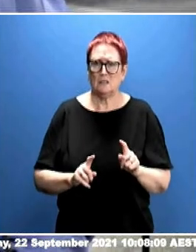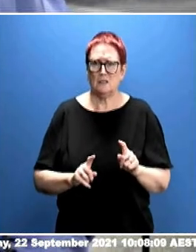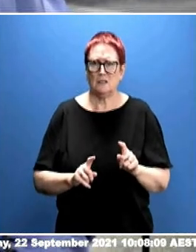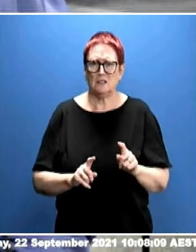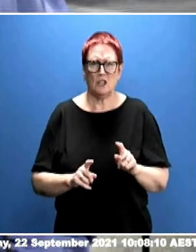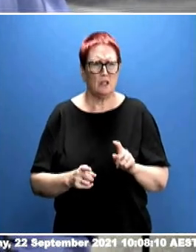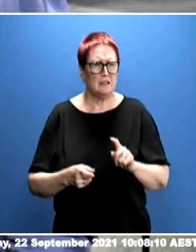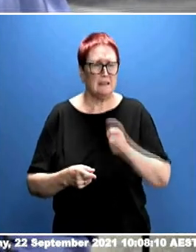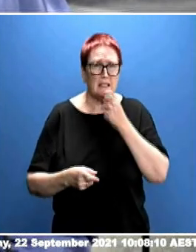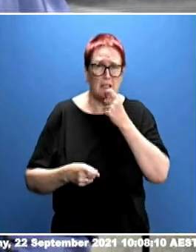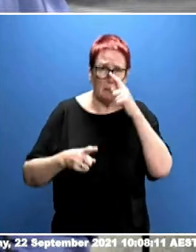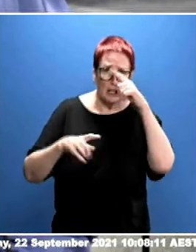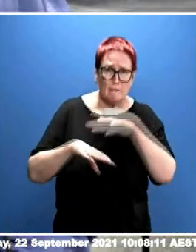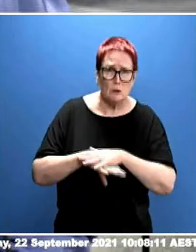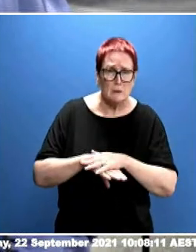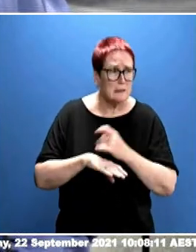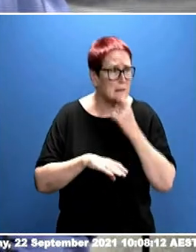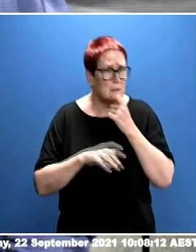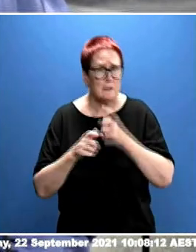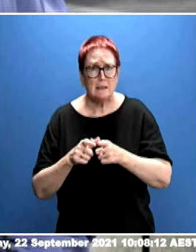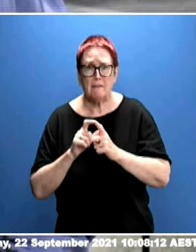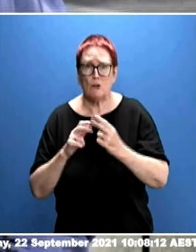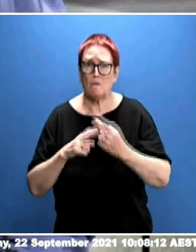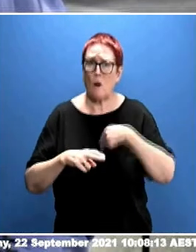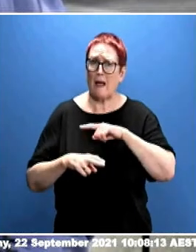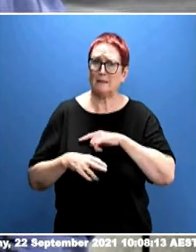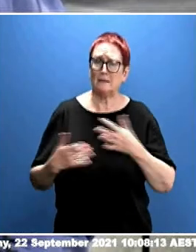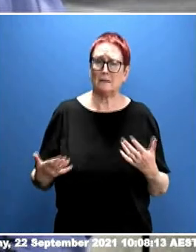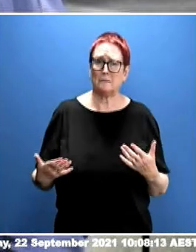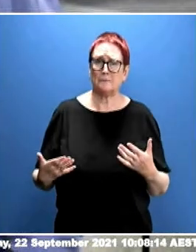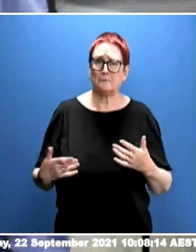we say, a confusing and difficult position. I would also ask ---